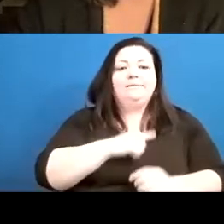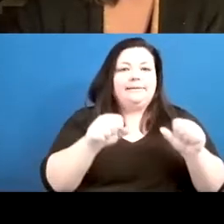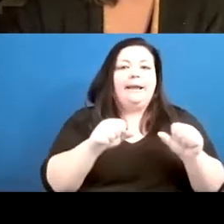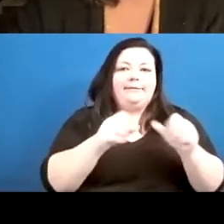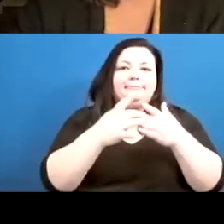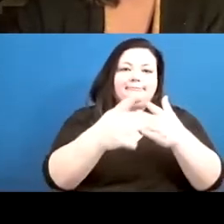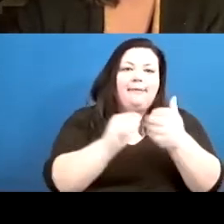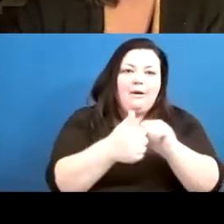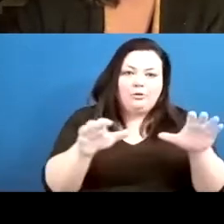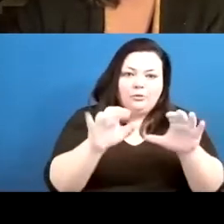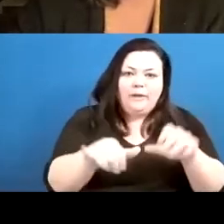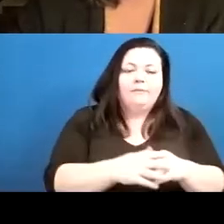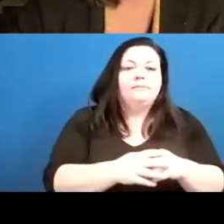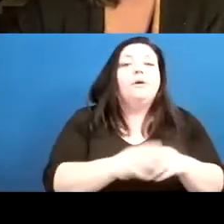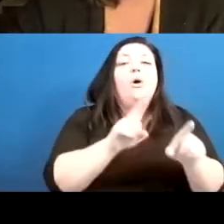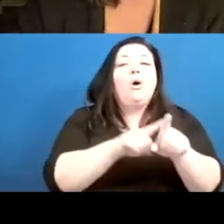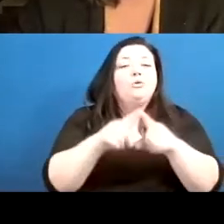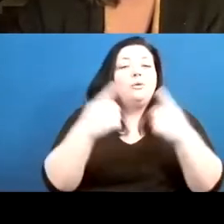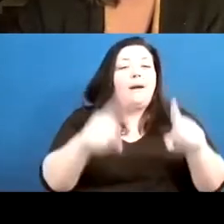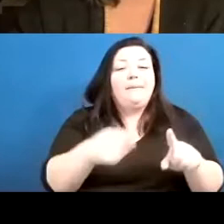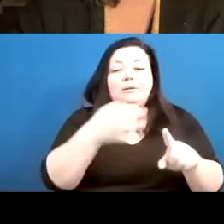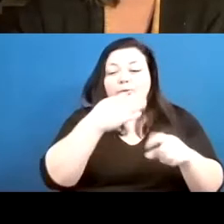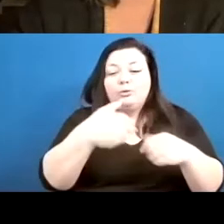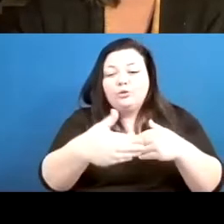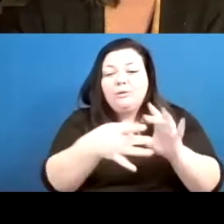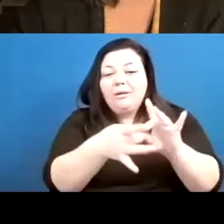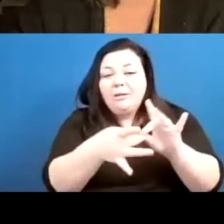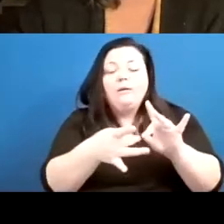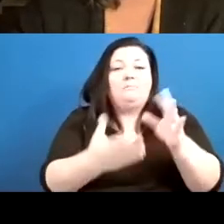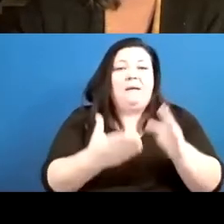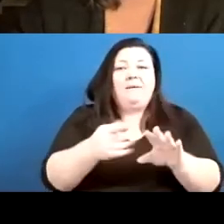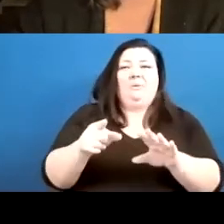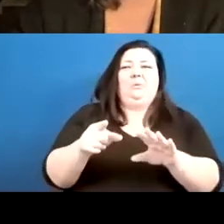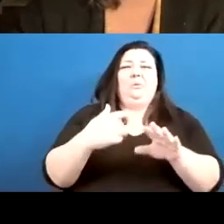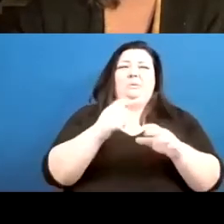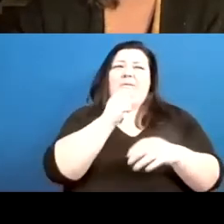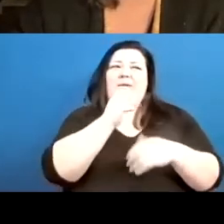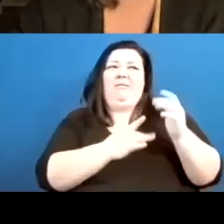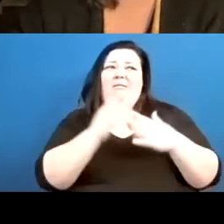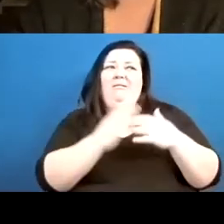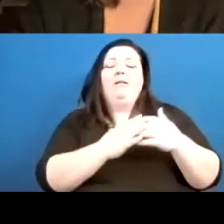and then please give a content warning if what you're going to share might cause someone else discomfort. Remember,